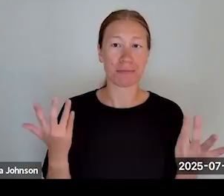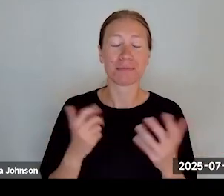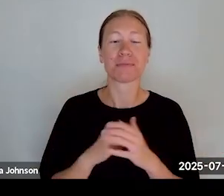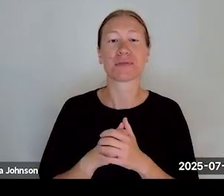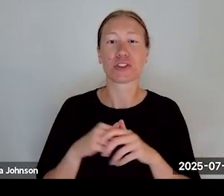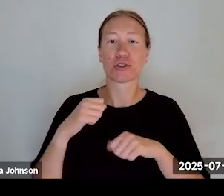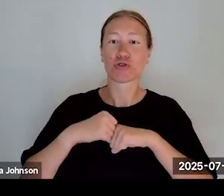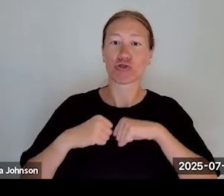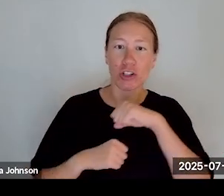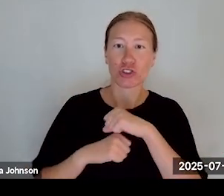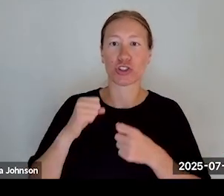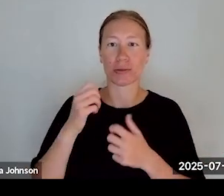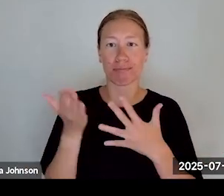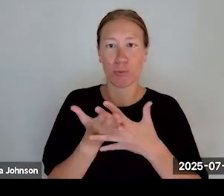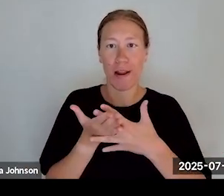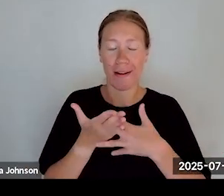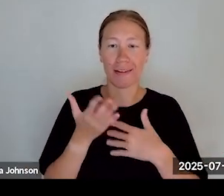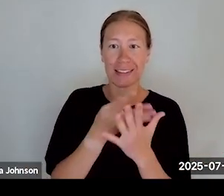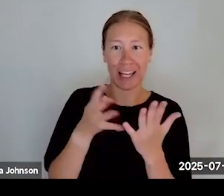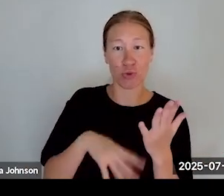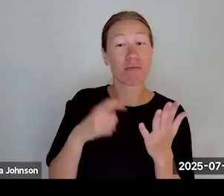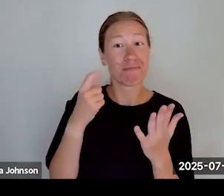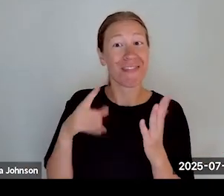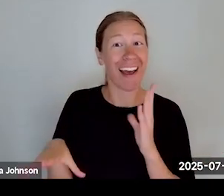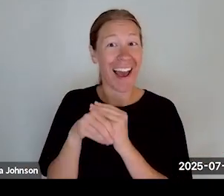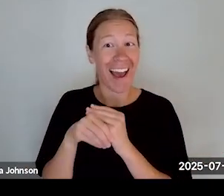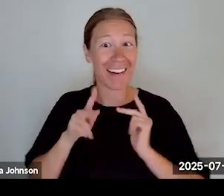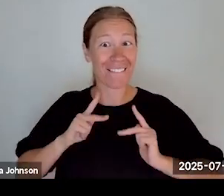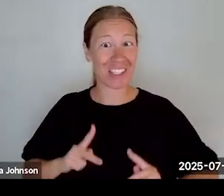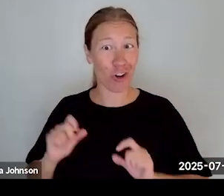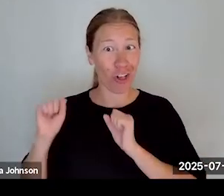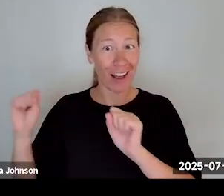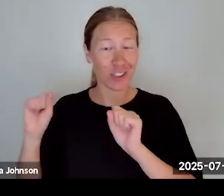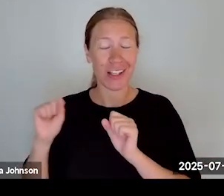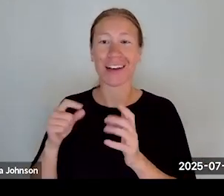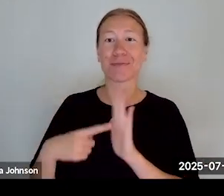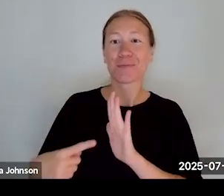with a physical outlet. A physical outlet like a walk, practicing yoga,